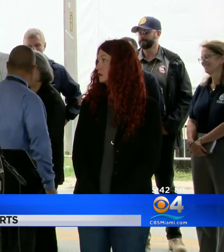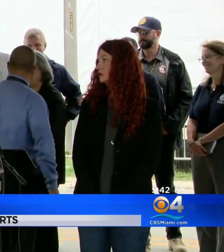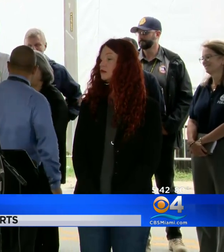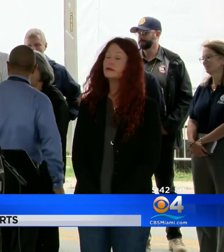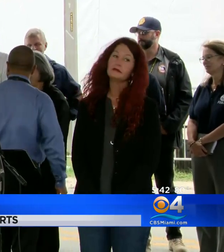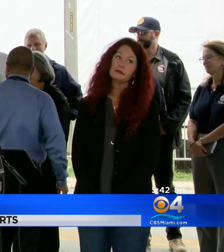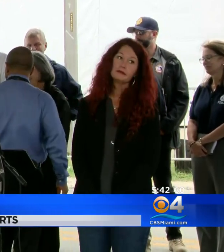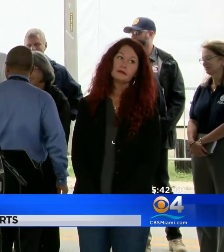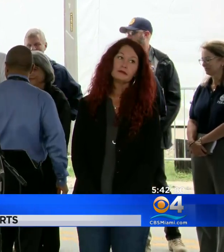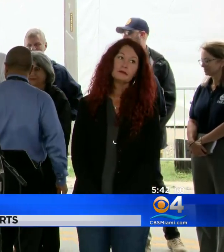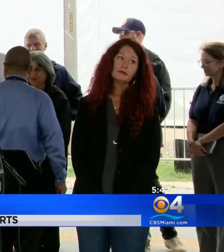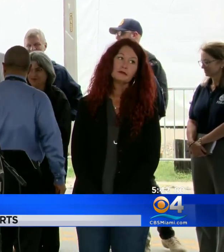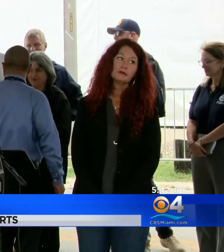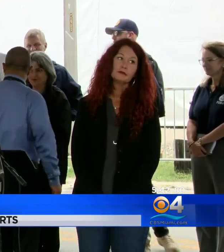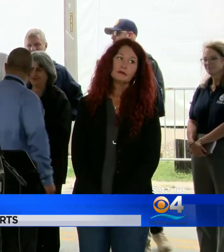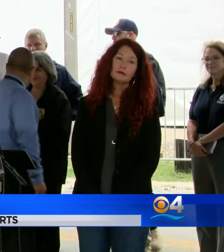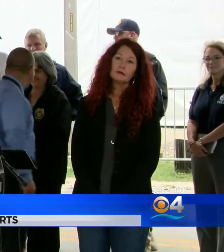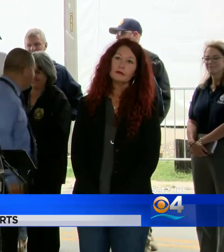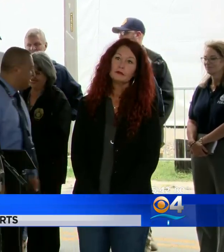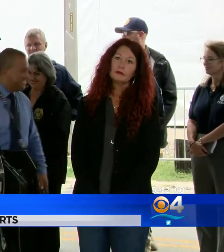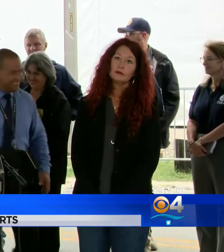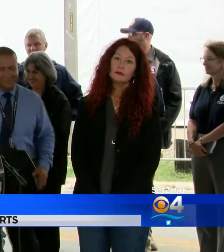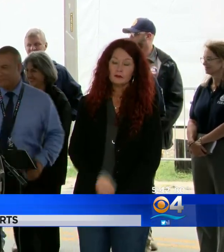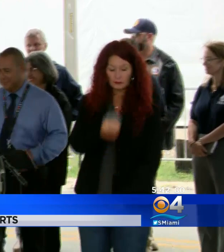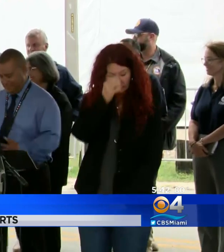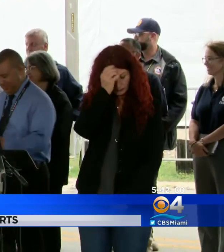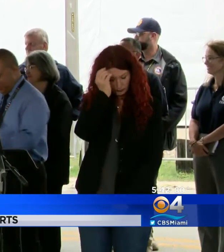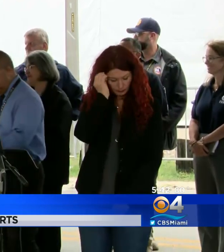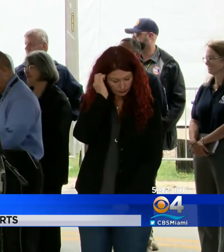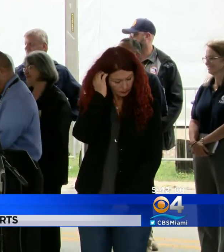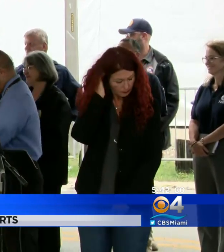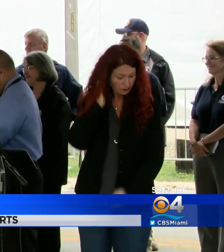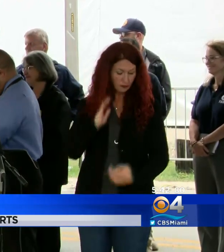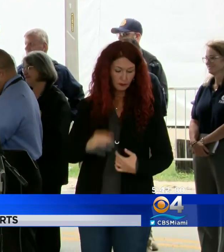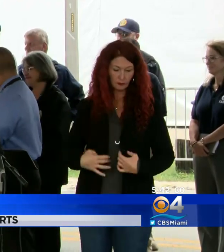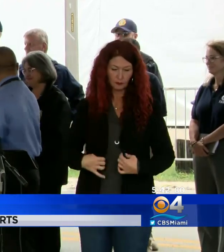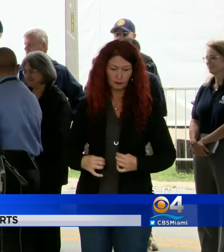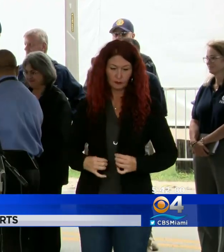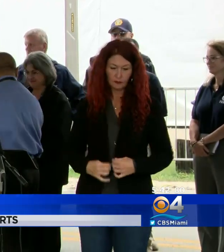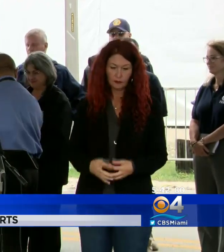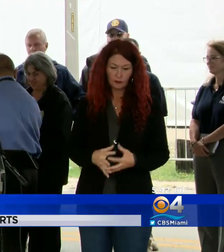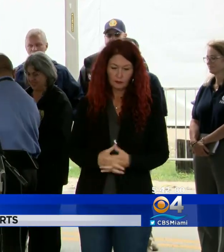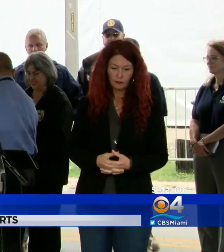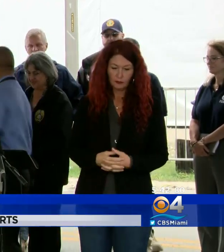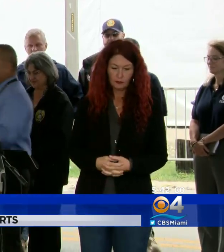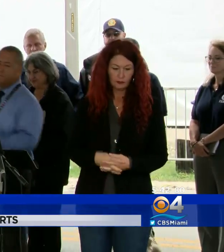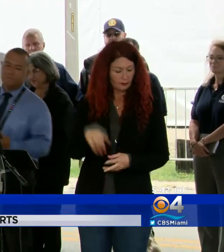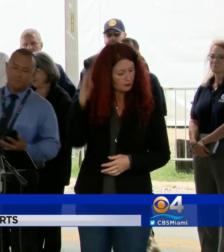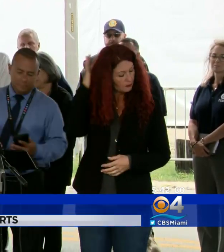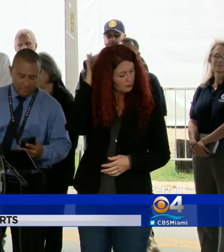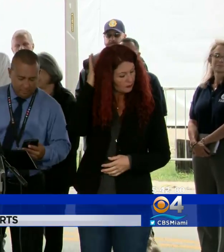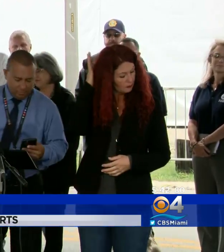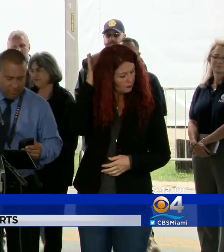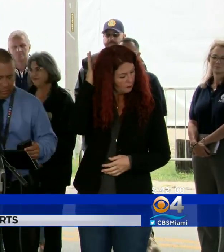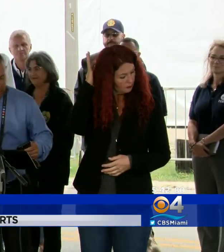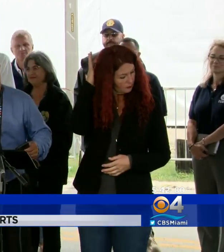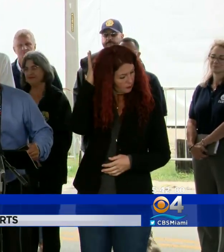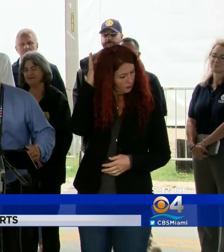MEDICATION AGAINST HER WILL. WE WILL TAKE YOU TO THE LATEST UPDATE FROM THE SIDE OF THE SURFSIDE COLLAPSE. MAYOR LEVINE CAVA AND MAYOR BURKET OF SURFSIDE AND OTHER